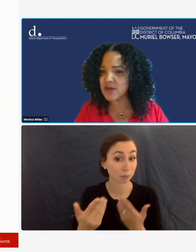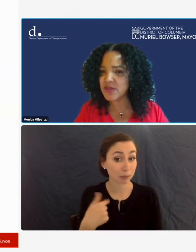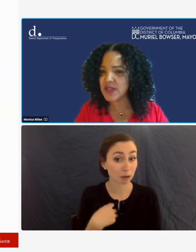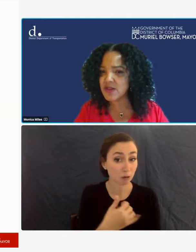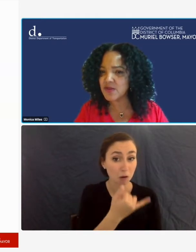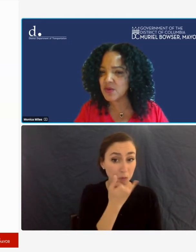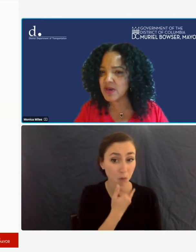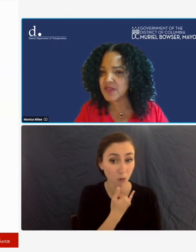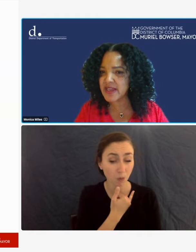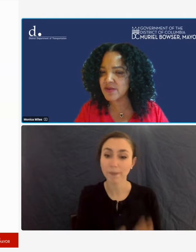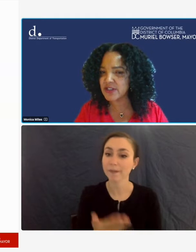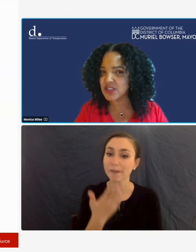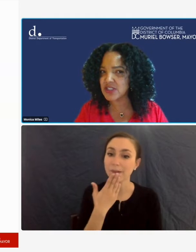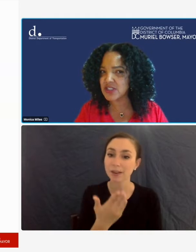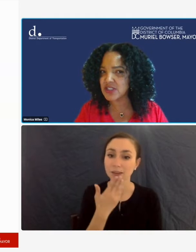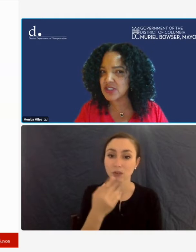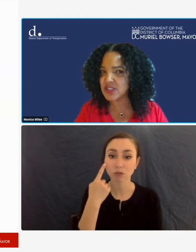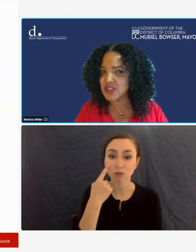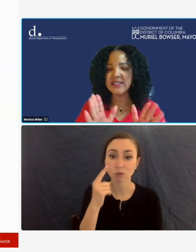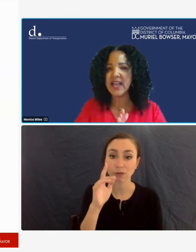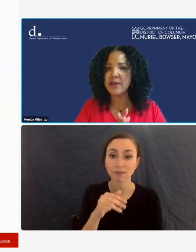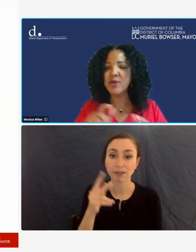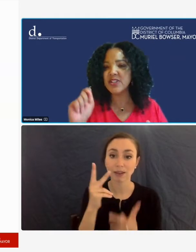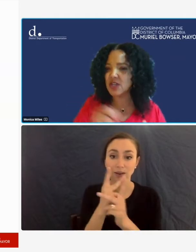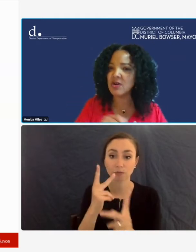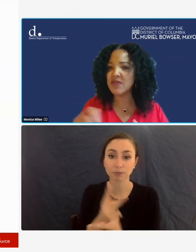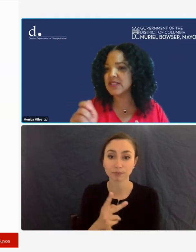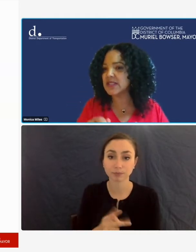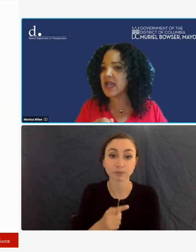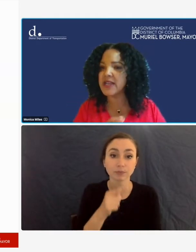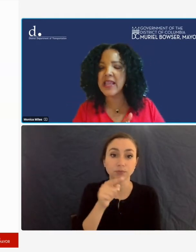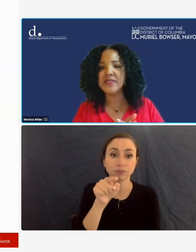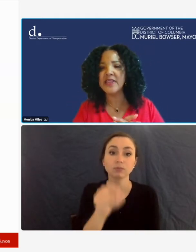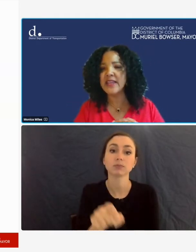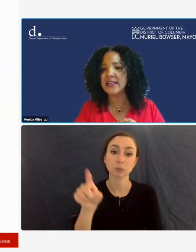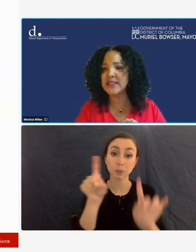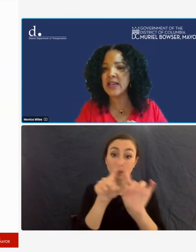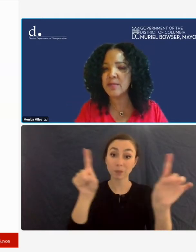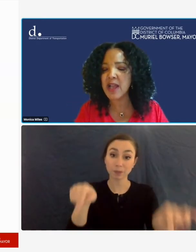you for that correction so on this slide put a star on this slide and at the end um i'm gonna